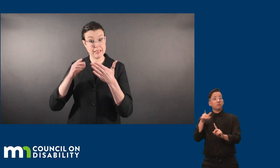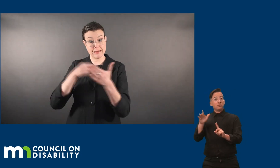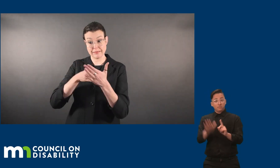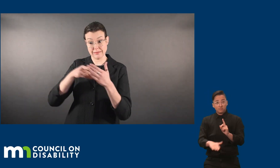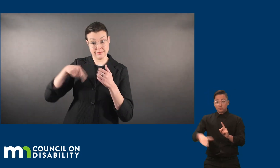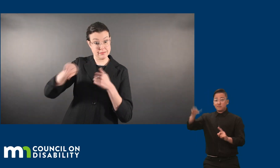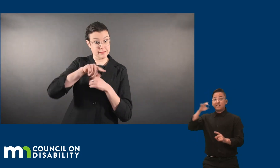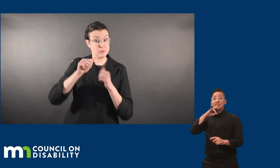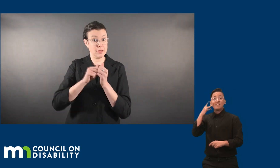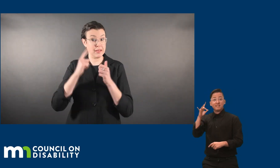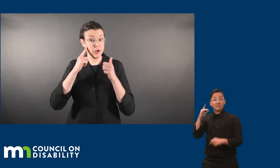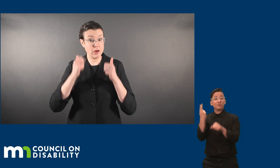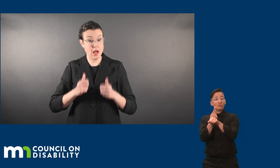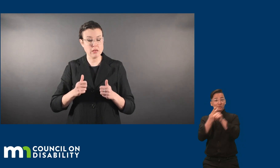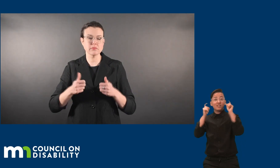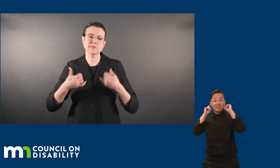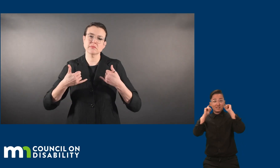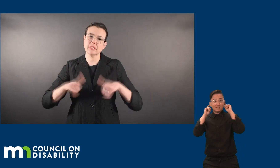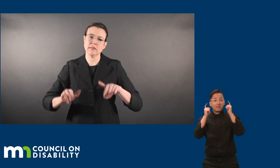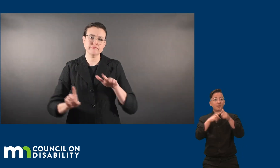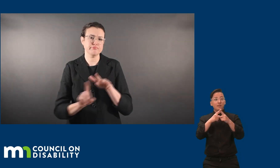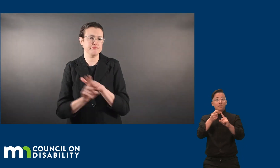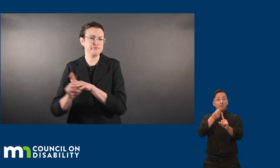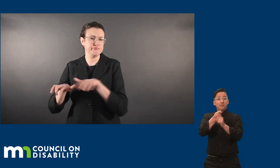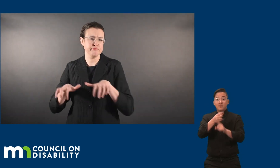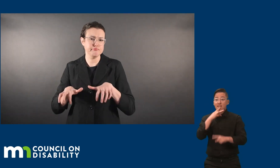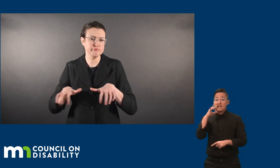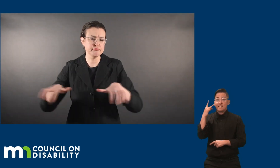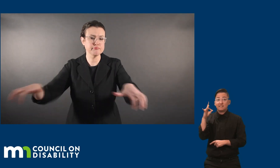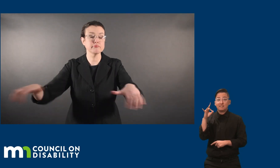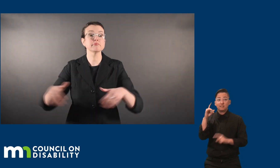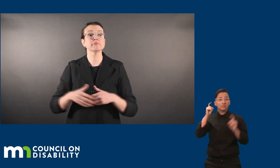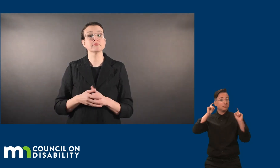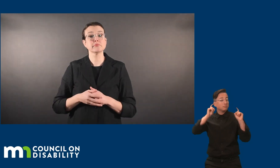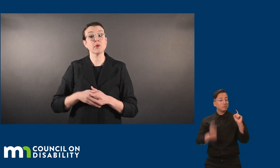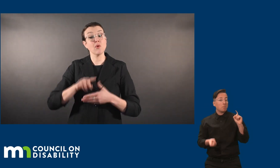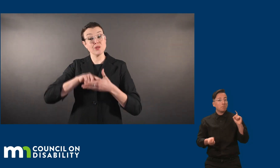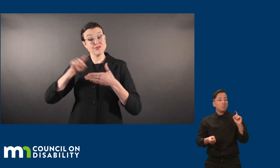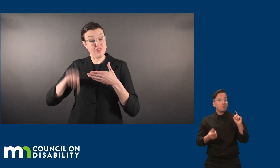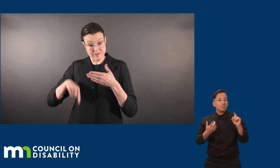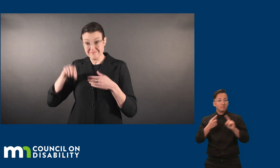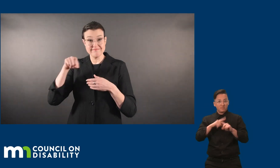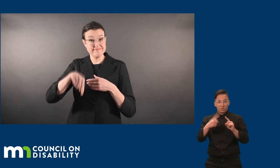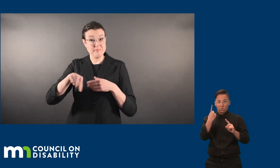Employment discrimination against those with hearing loss is still rampant.